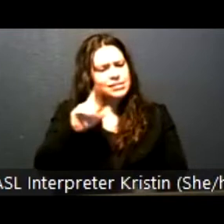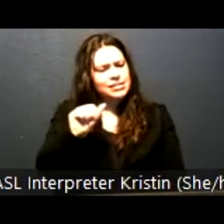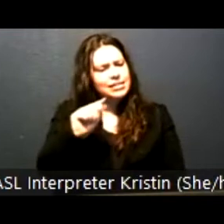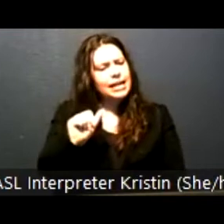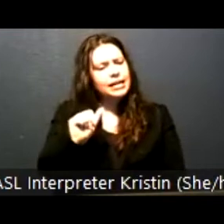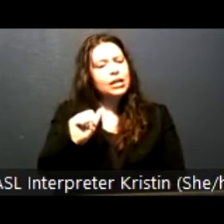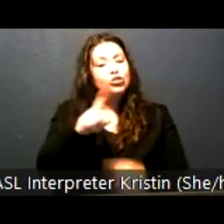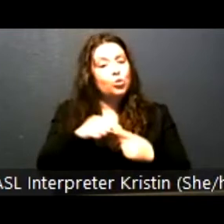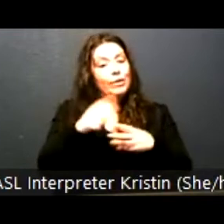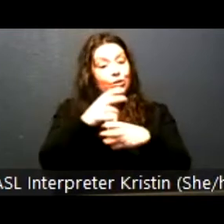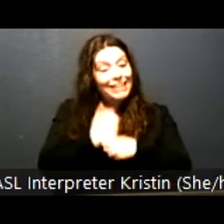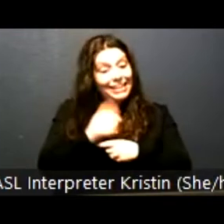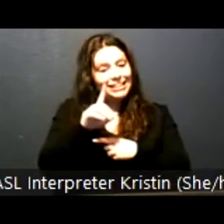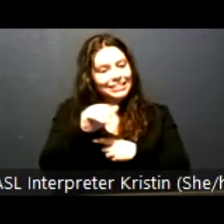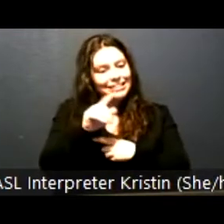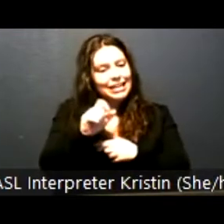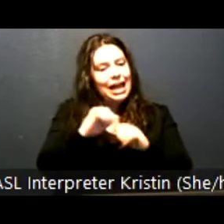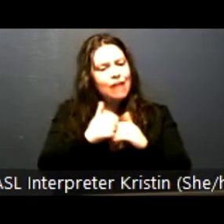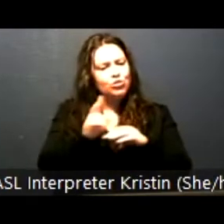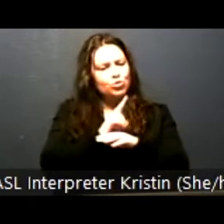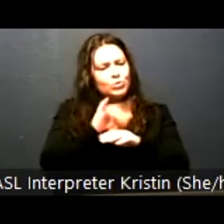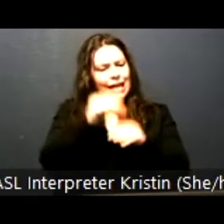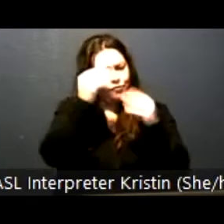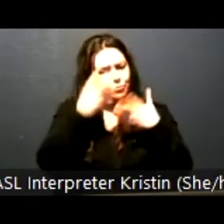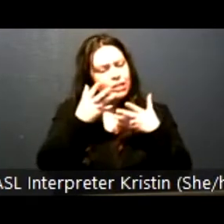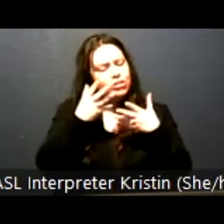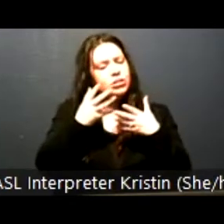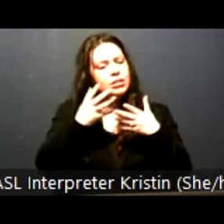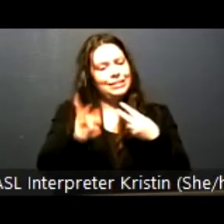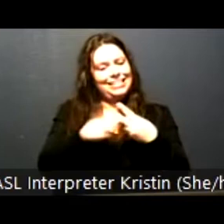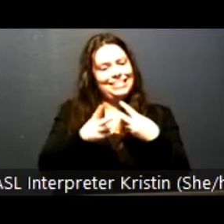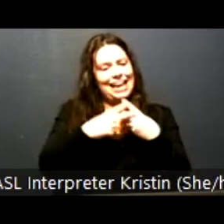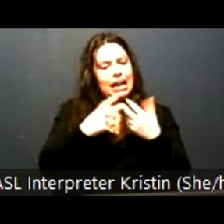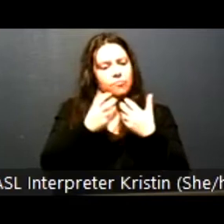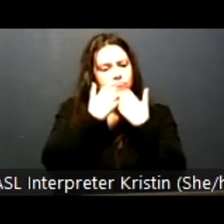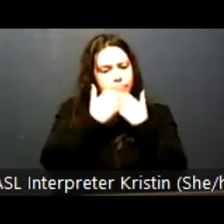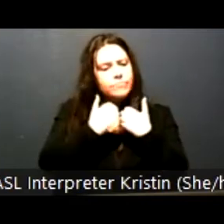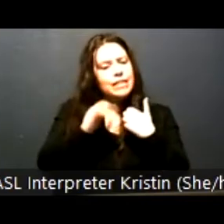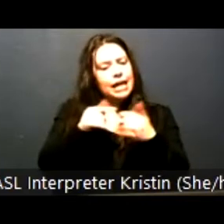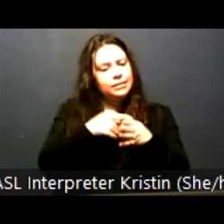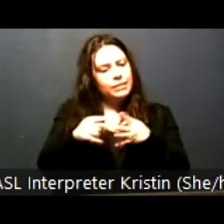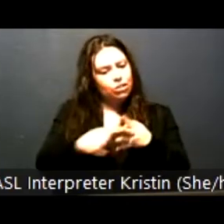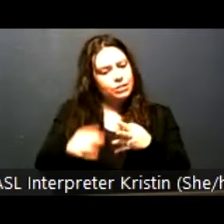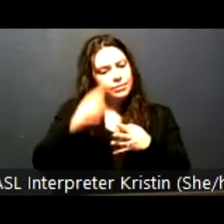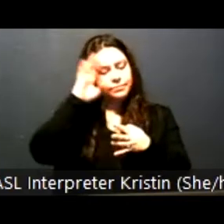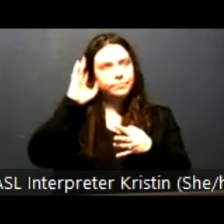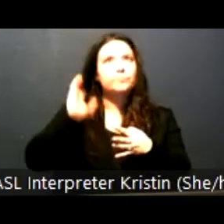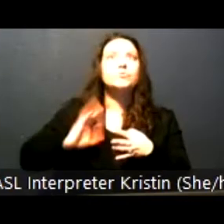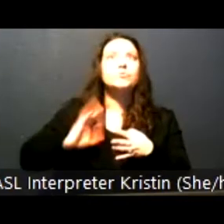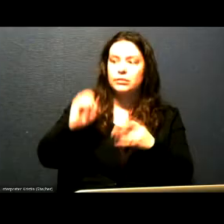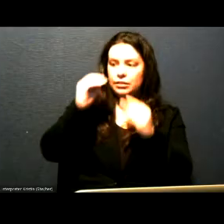from technology to save species? >>Autumn-Lynn: Yeah, these data are so important. Understanding where are